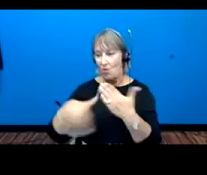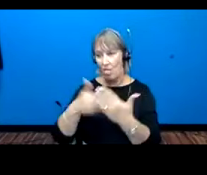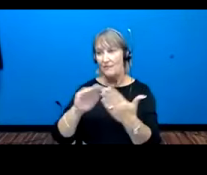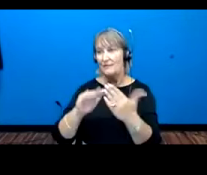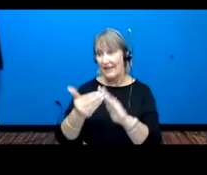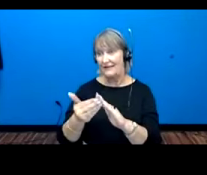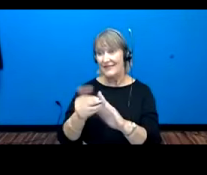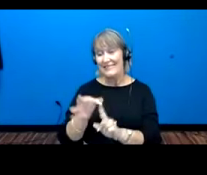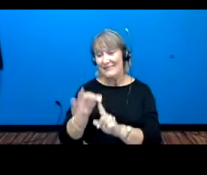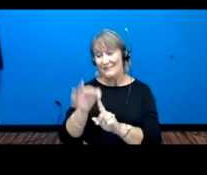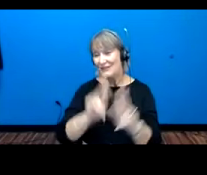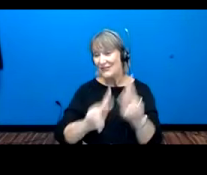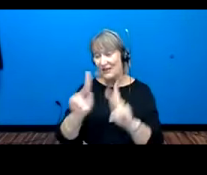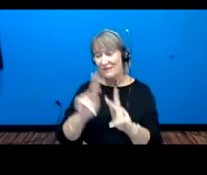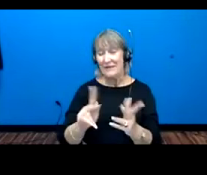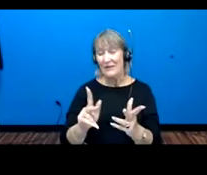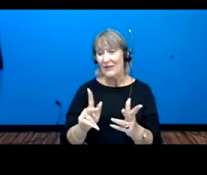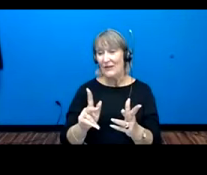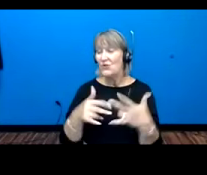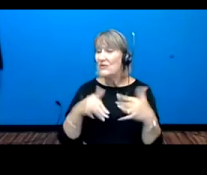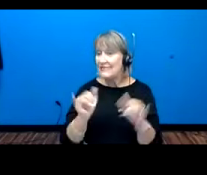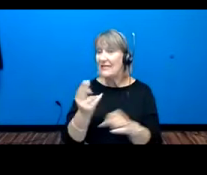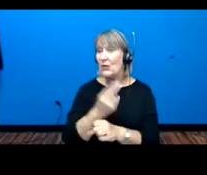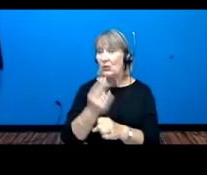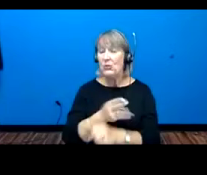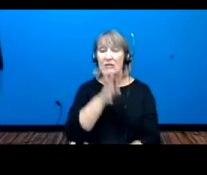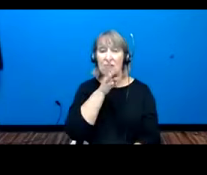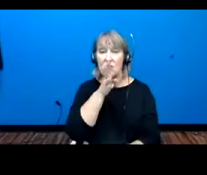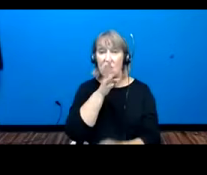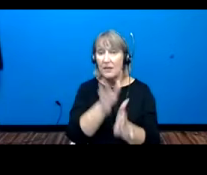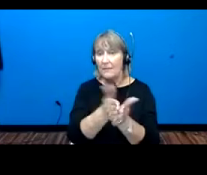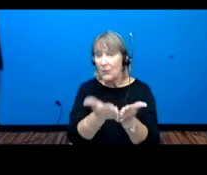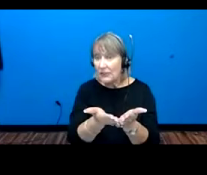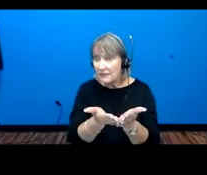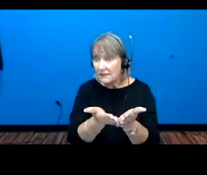especially for folks that are still utilizing talking book services. And after talking to Pat,